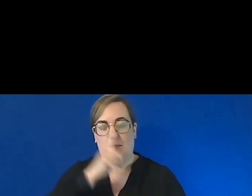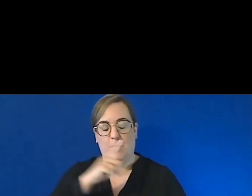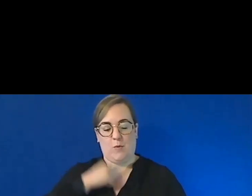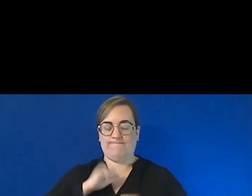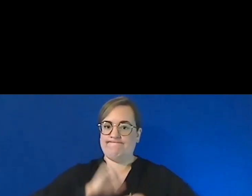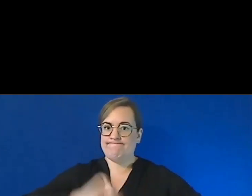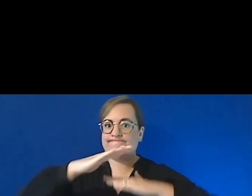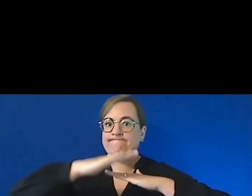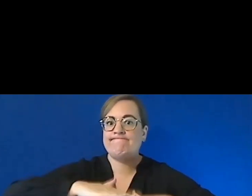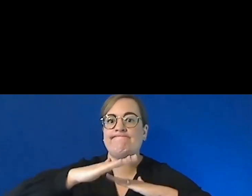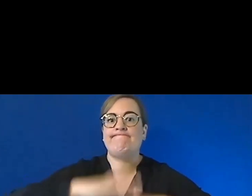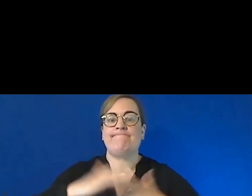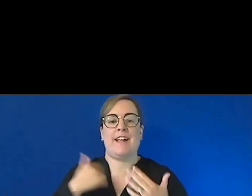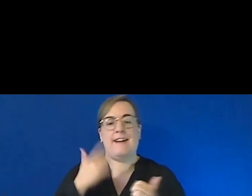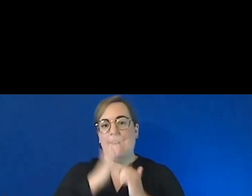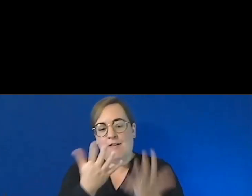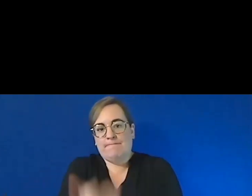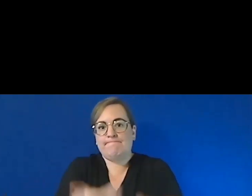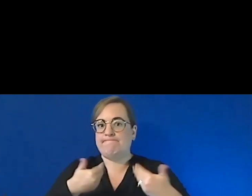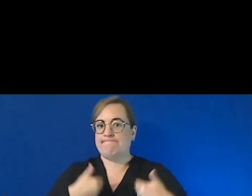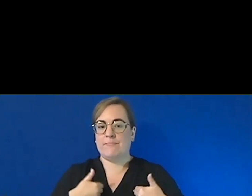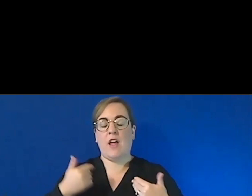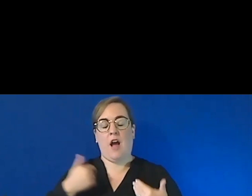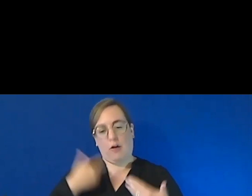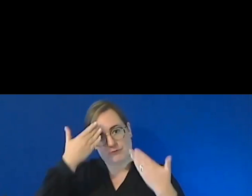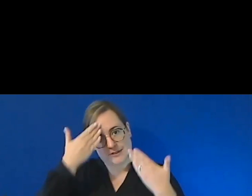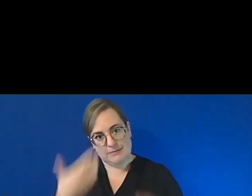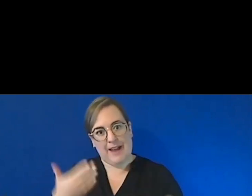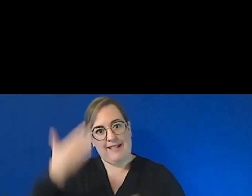I also pay respects to the Elders of the past, present and emerging of this place.